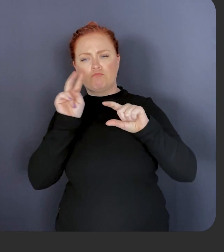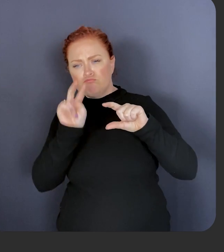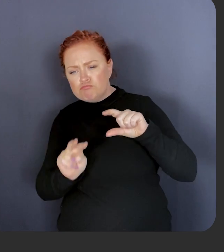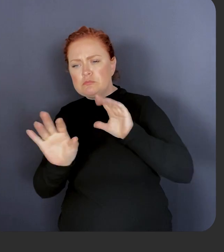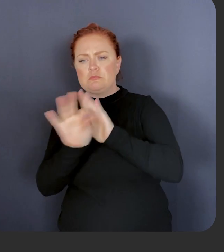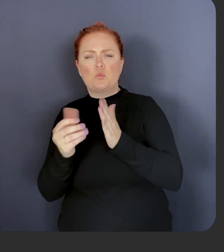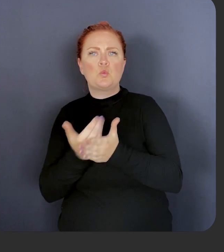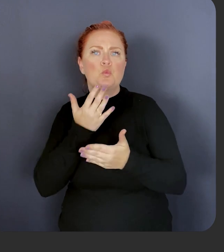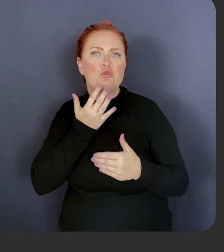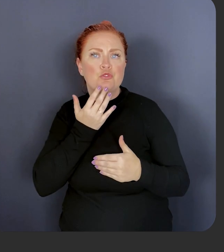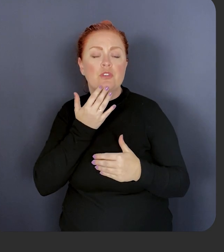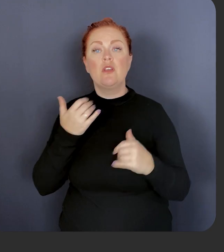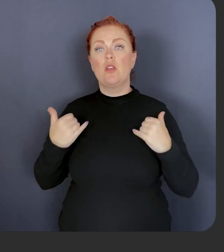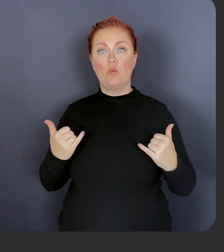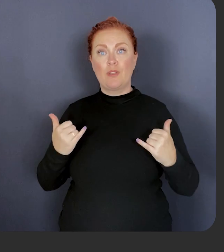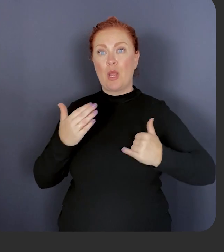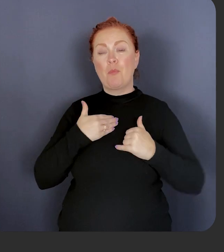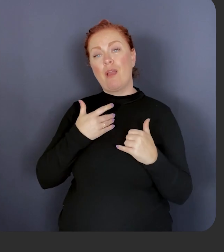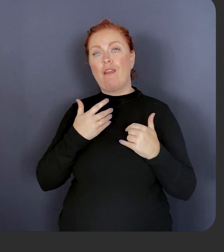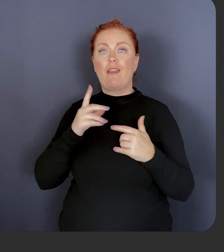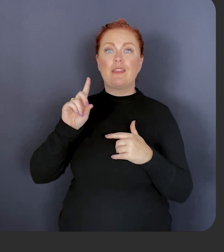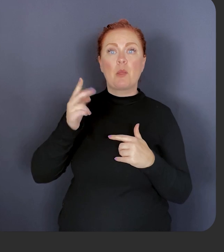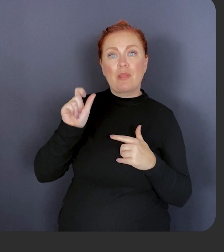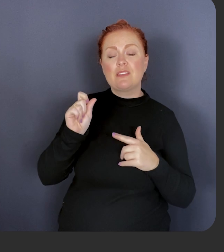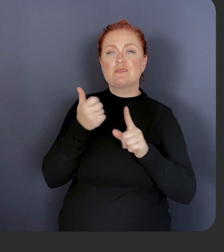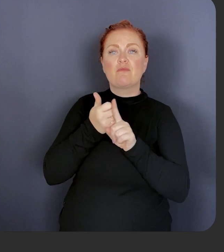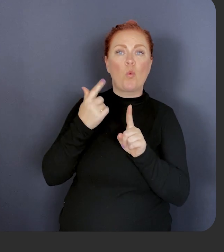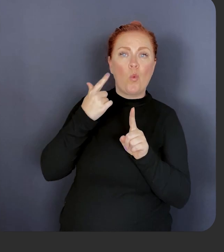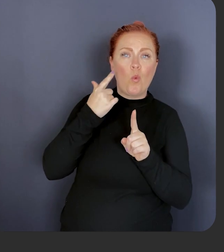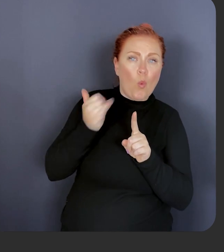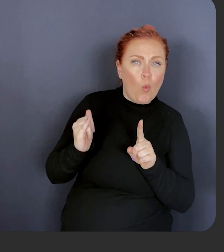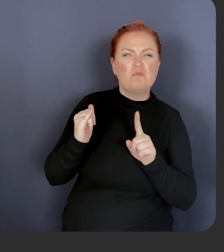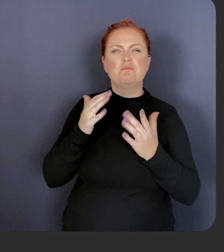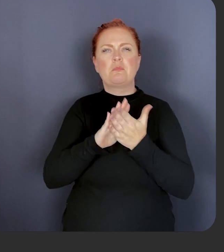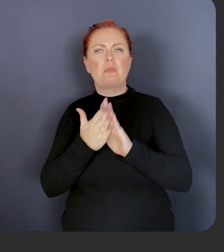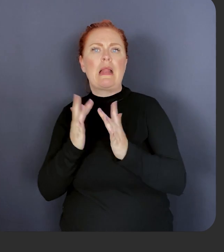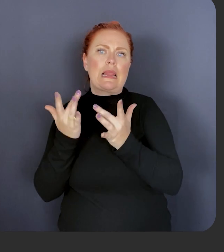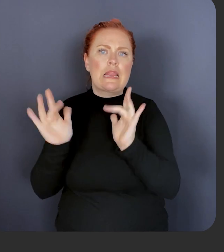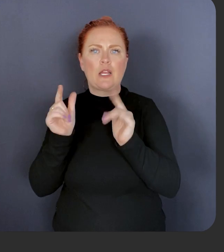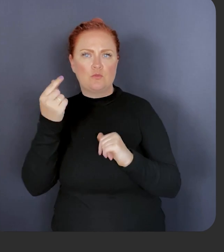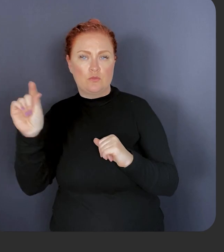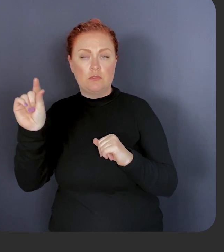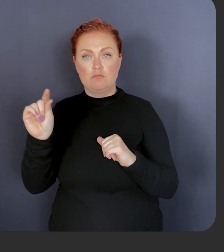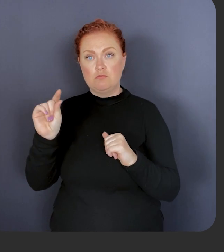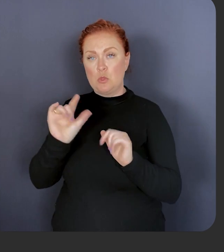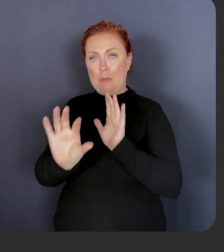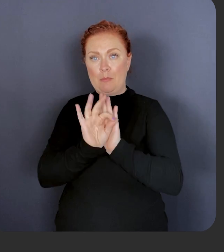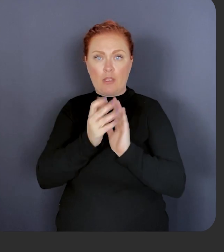So let's say right now, my dumplings are gold. Let's say I want to make them light green. So I could apply that color, they change color,